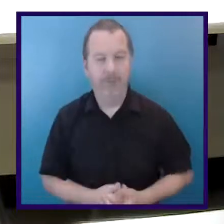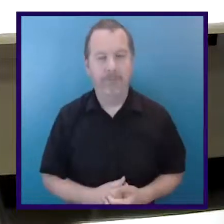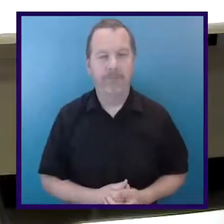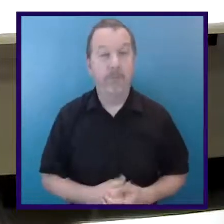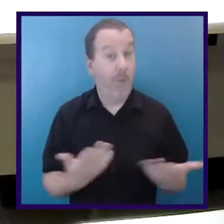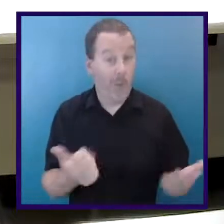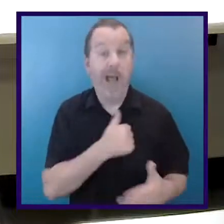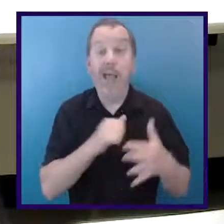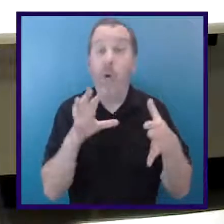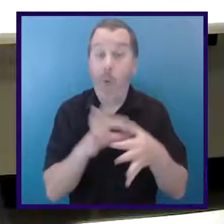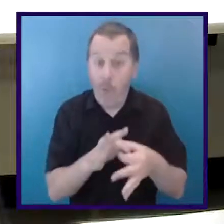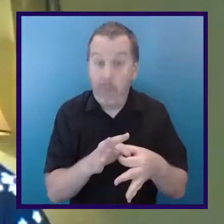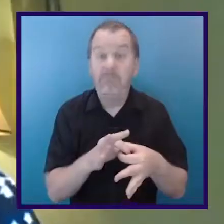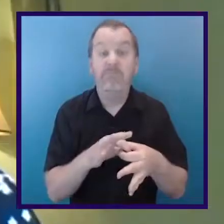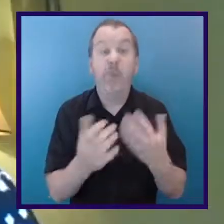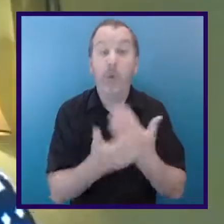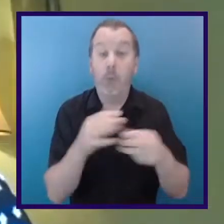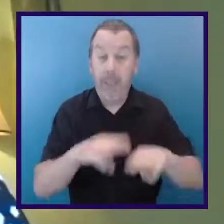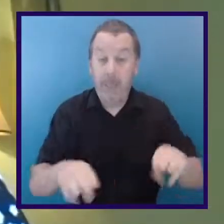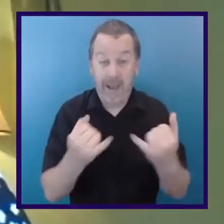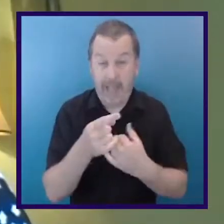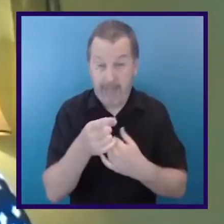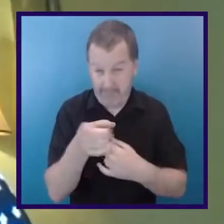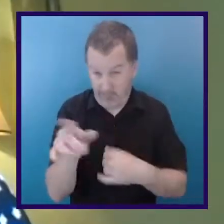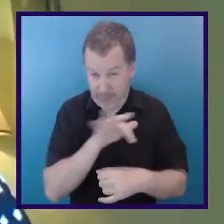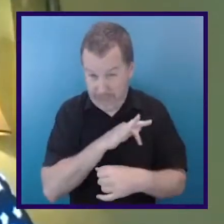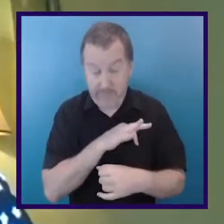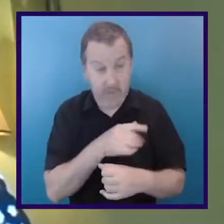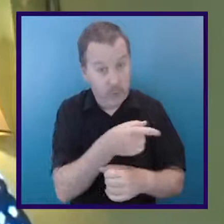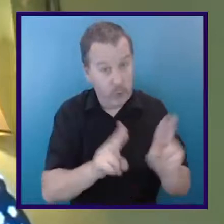So just at home we get to other young people same age as yourself just spend a little time,